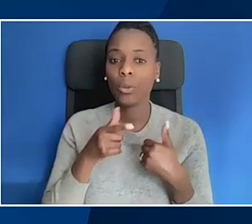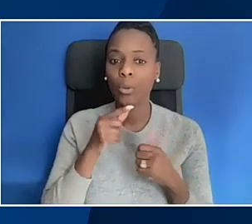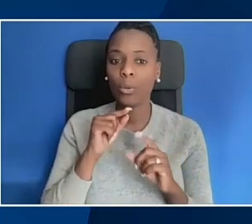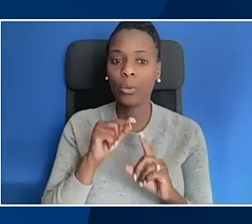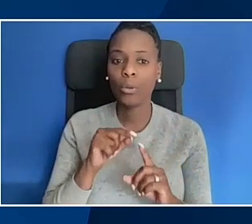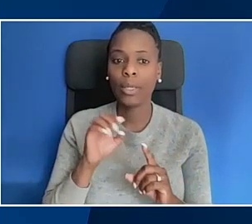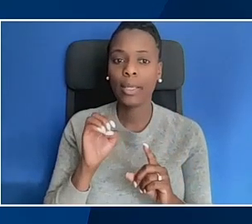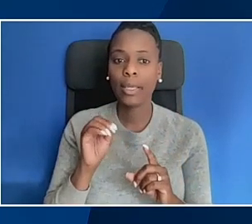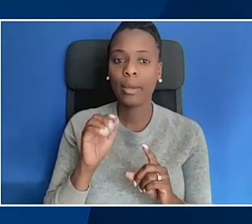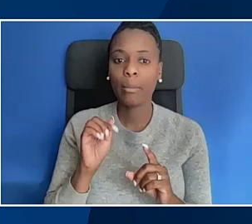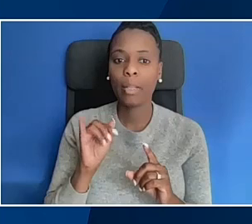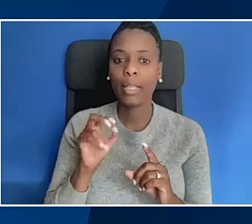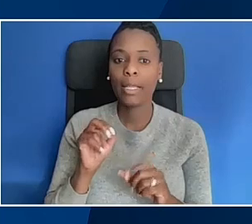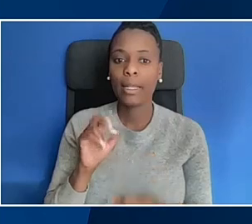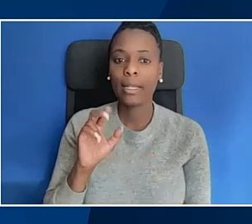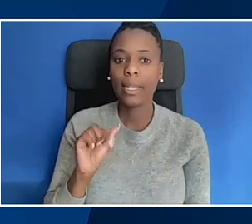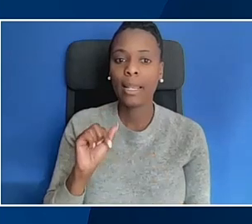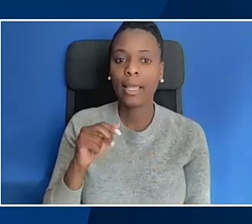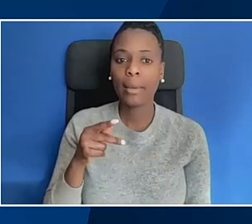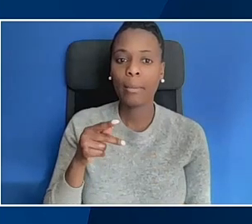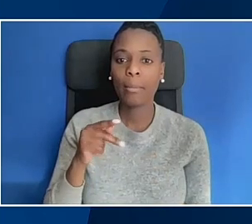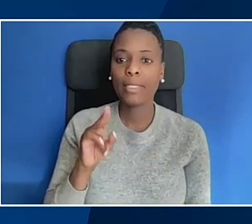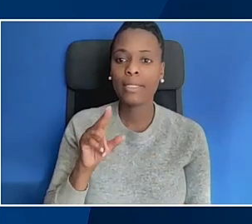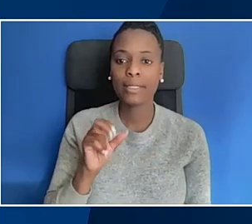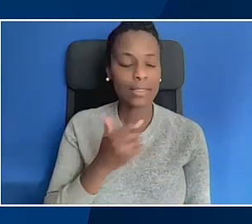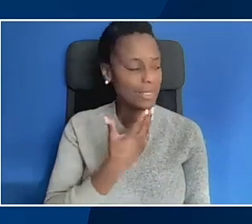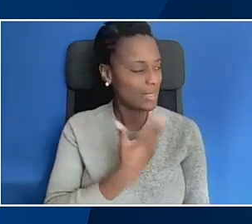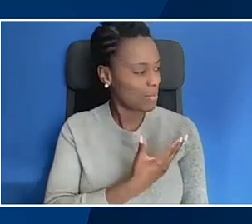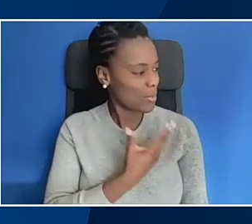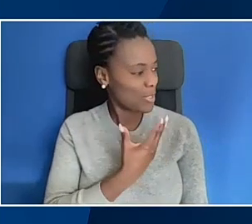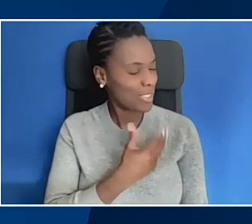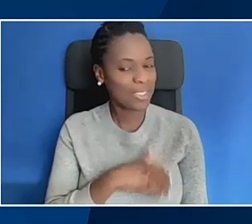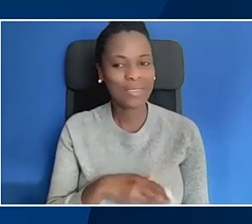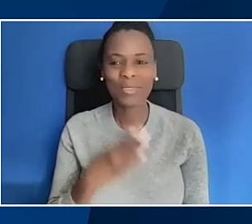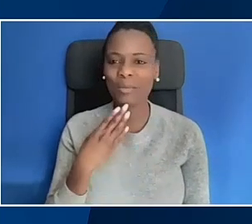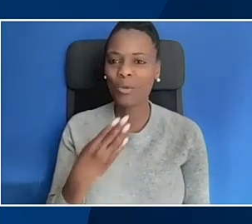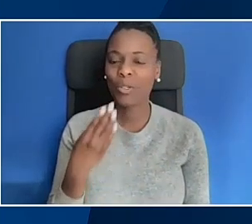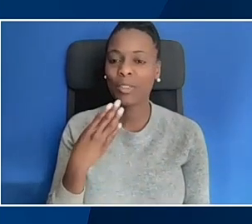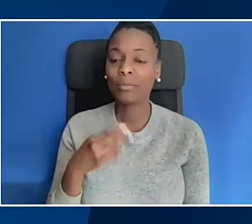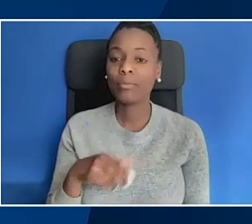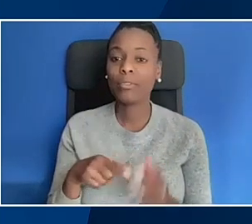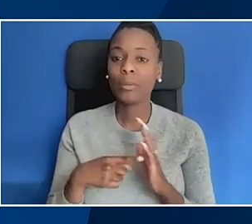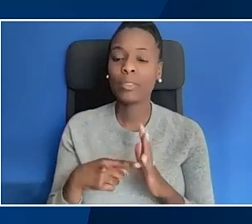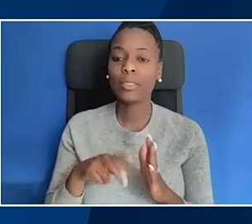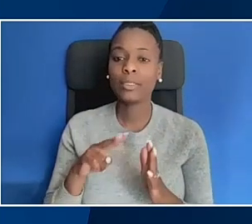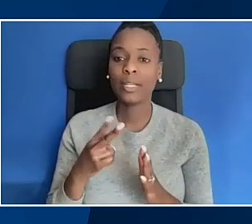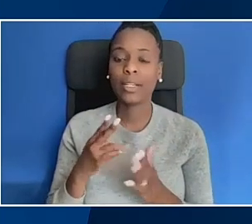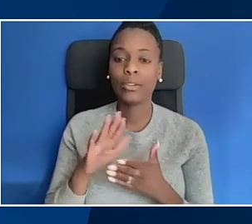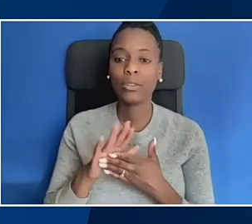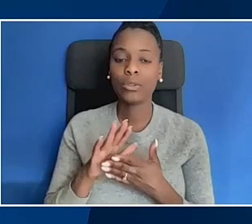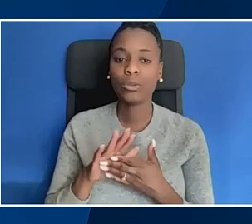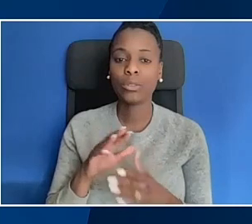Good morning, Emalyn. Representing secondary schools, including local educational agencies with secondary